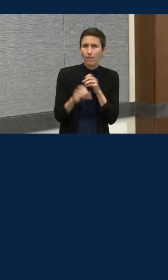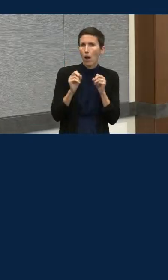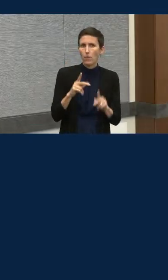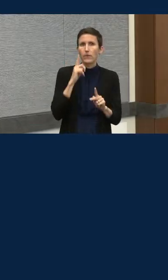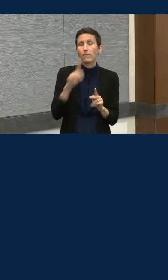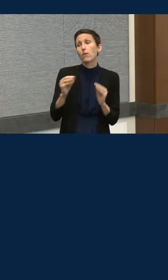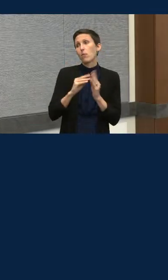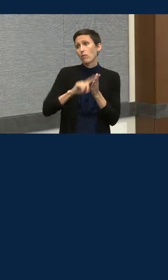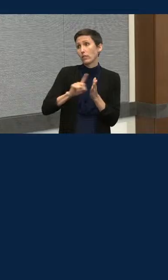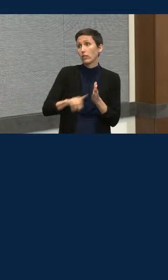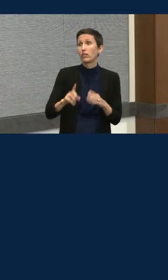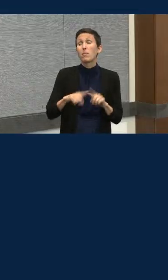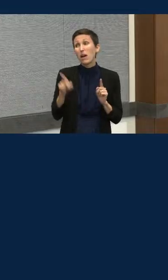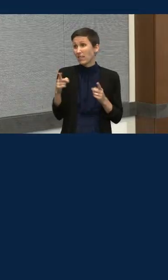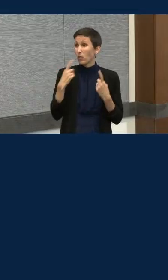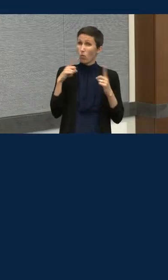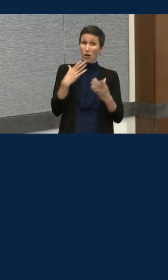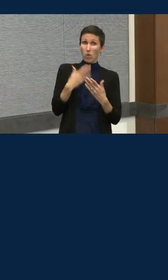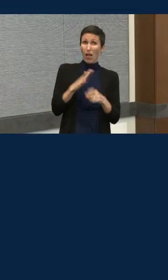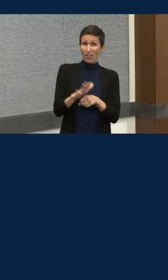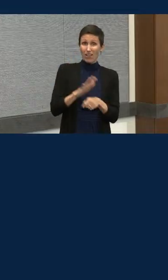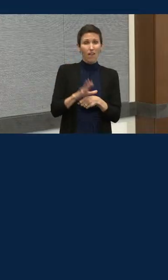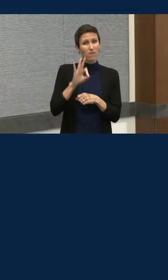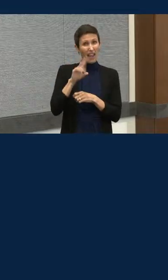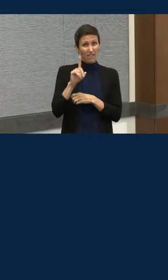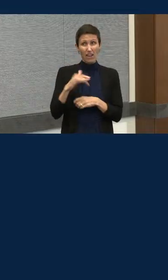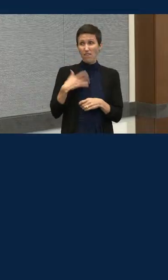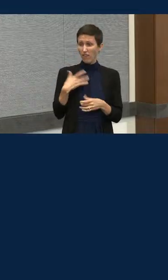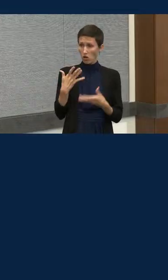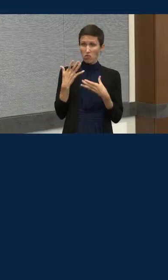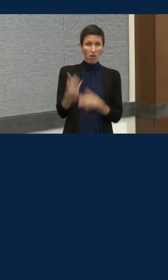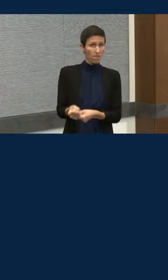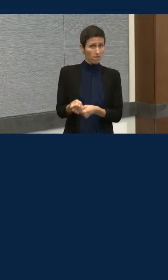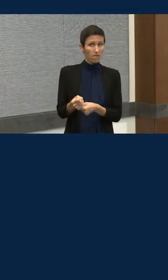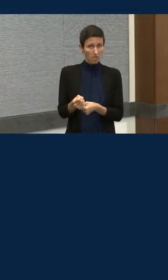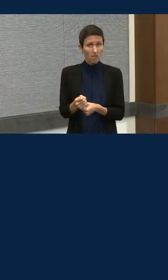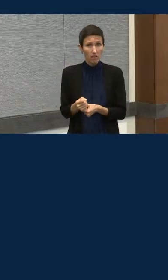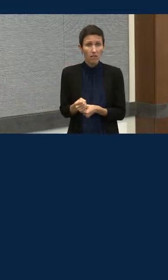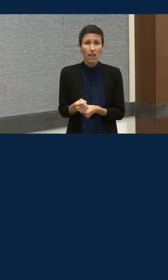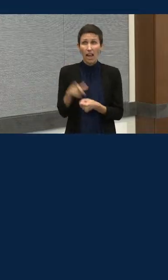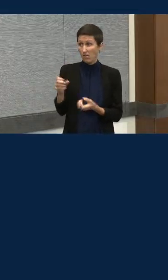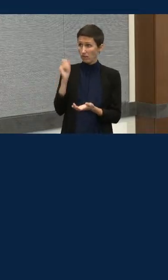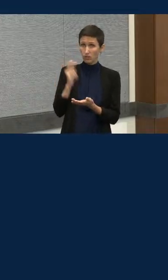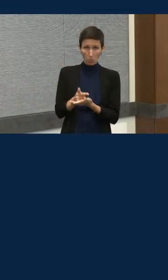the FDA had enough compliments